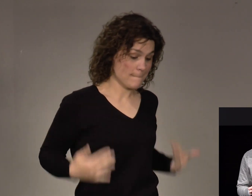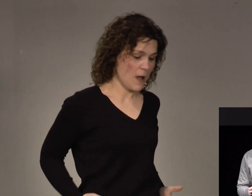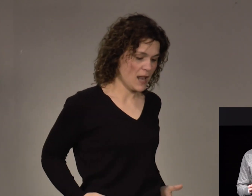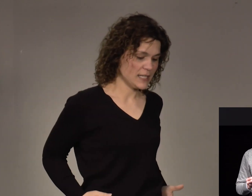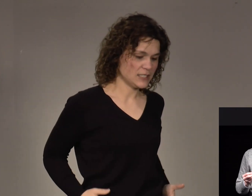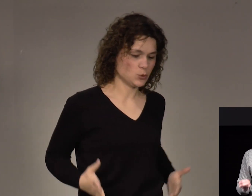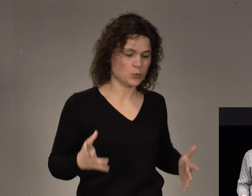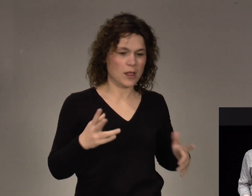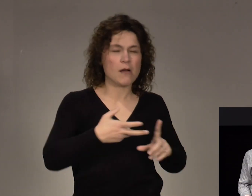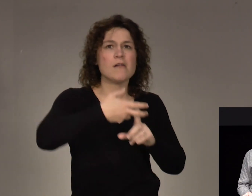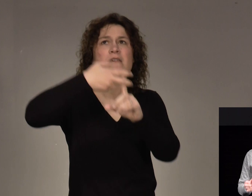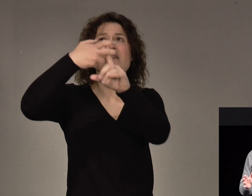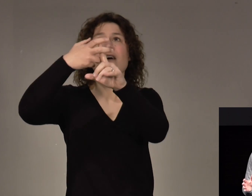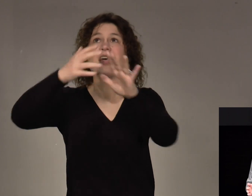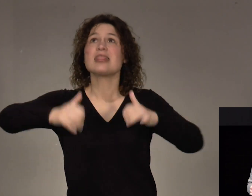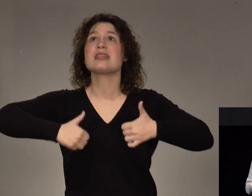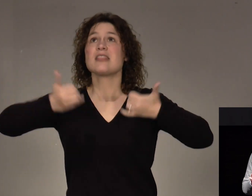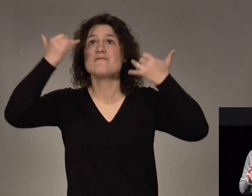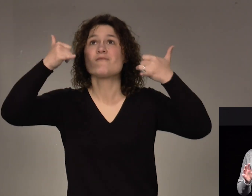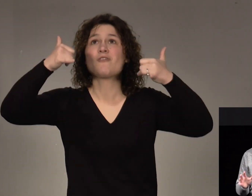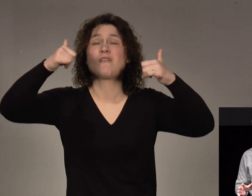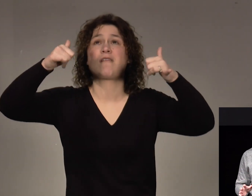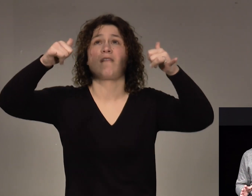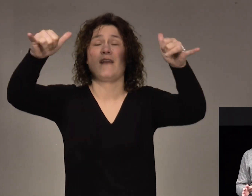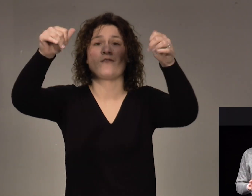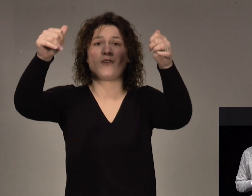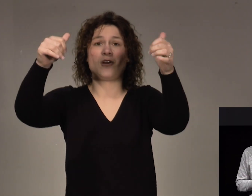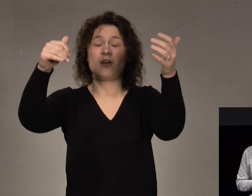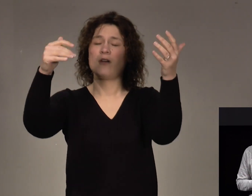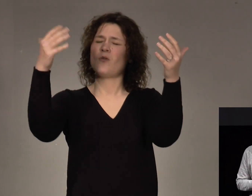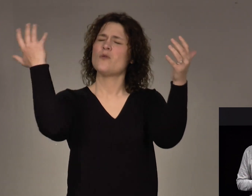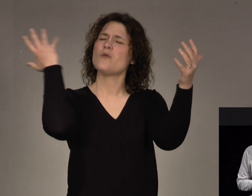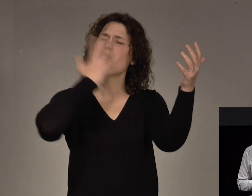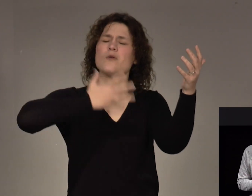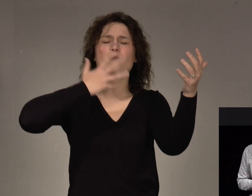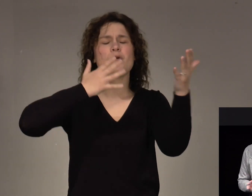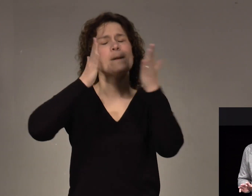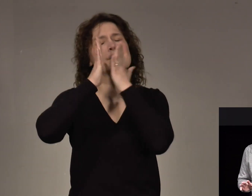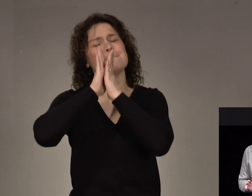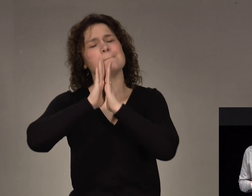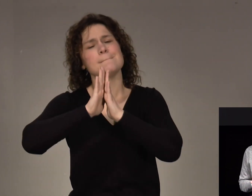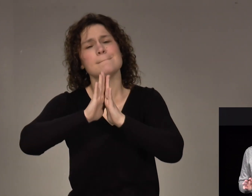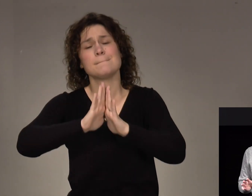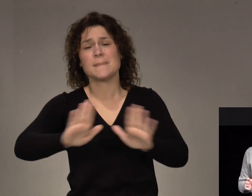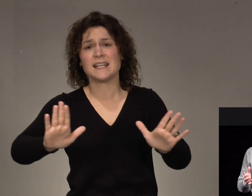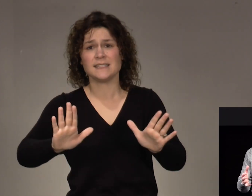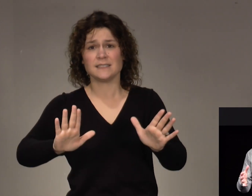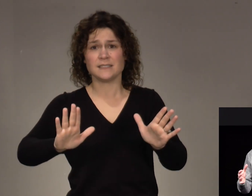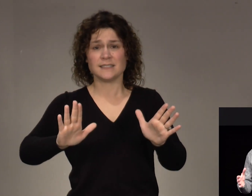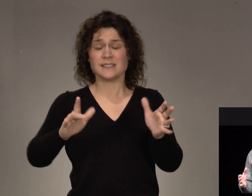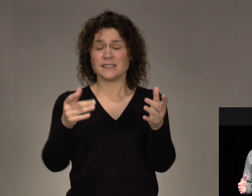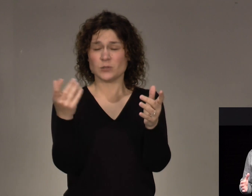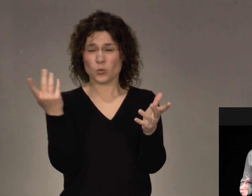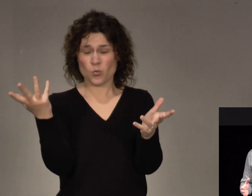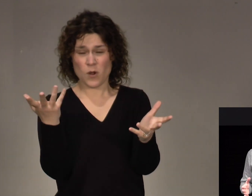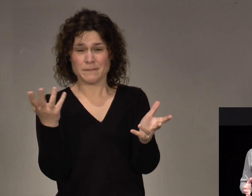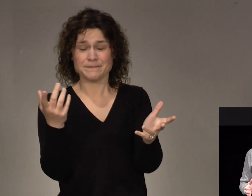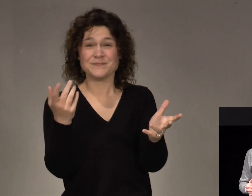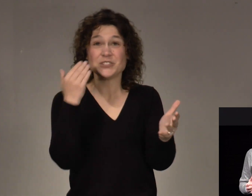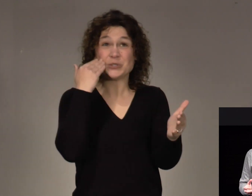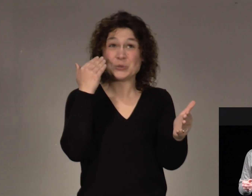everlasting." Church Family, peace is found only in knowing that this world is meant